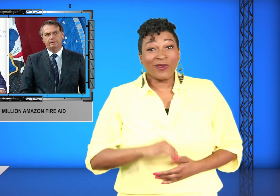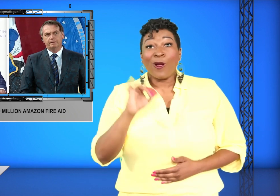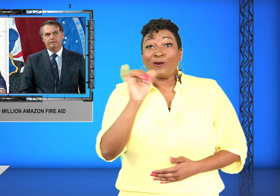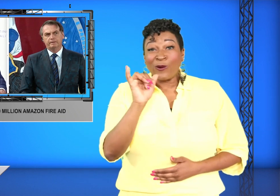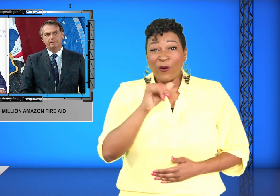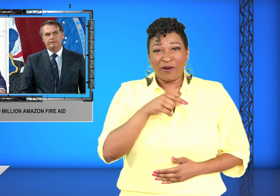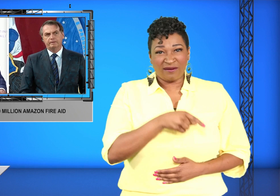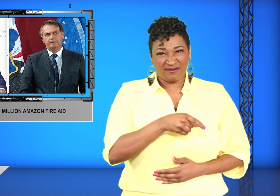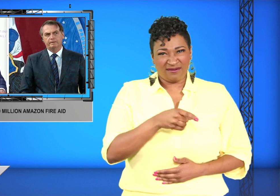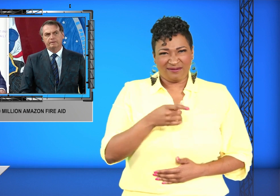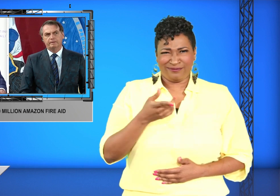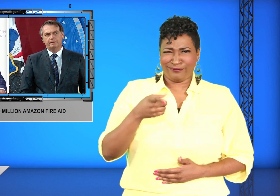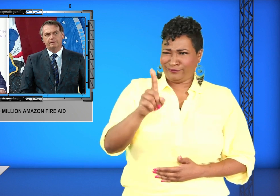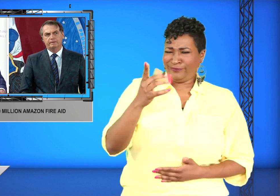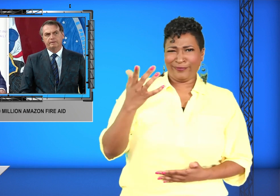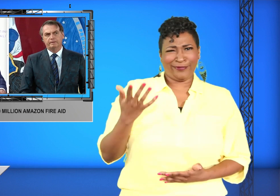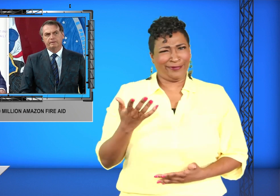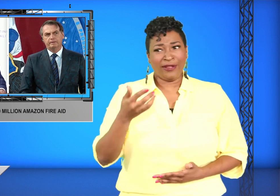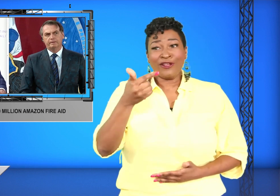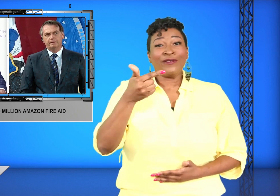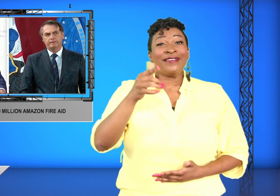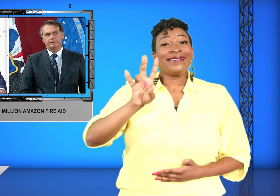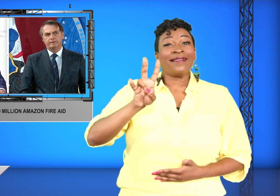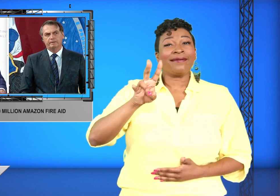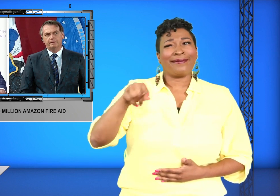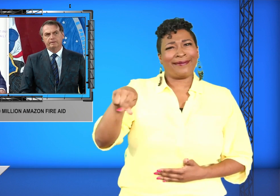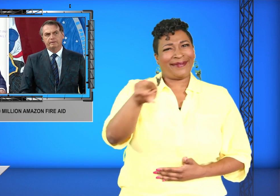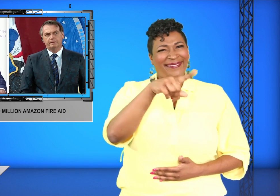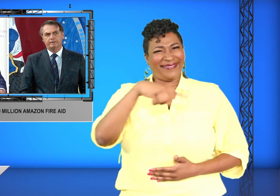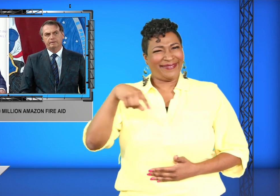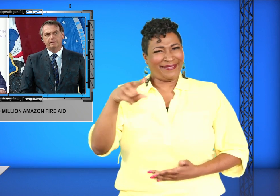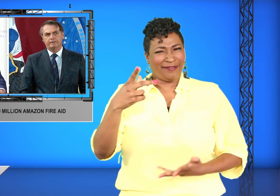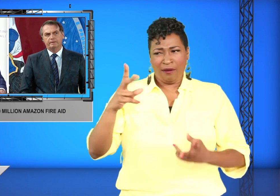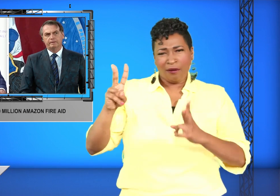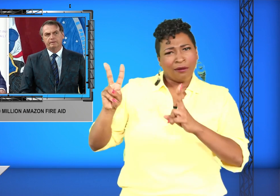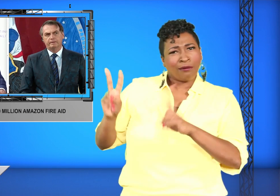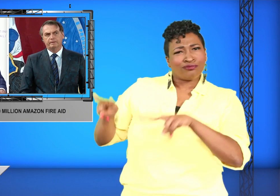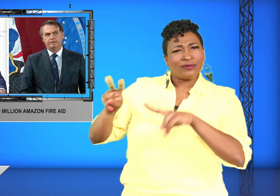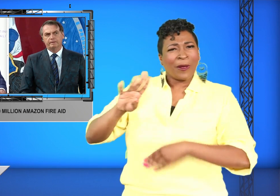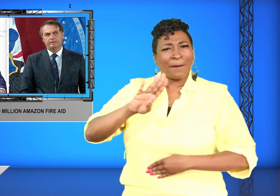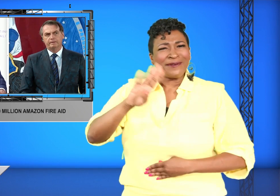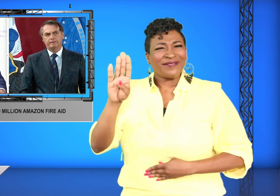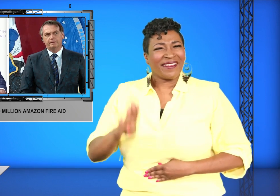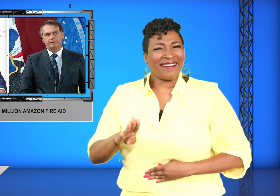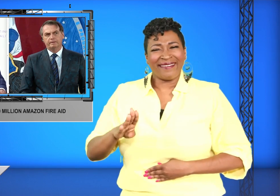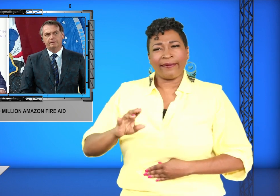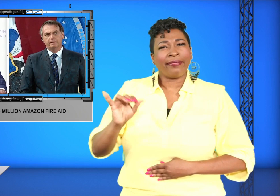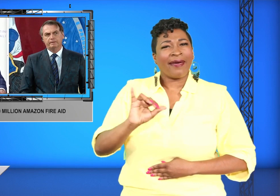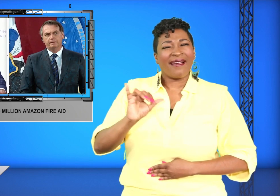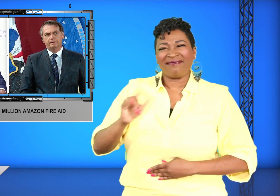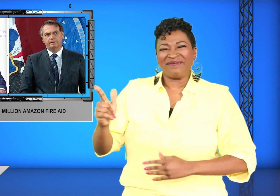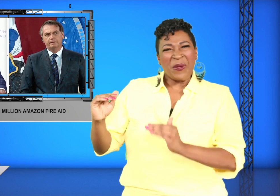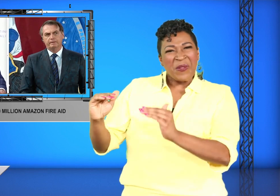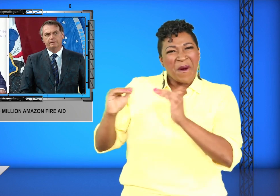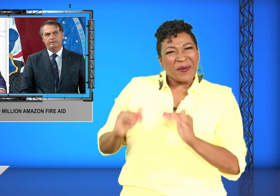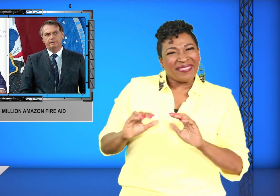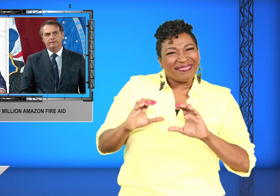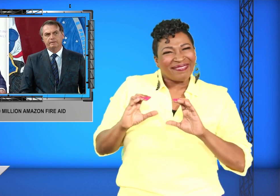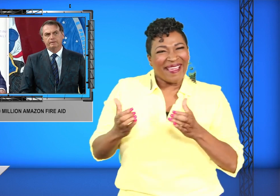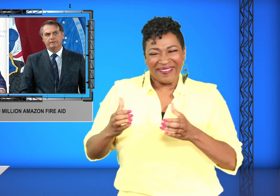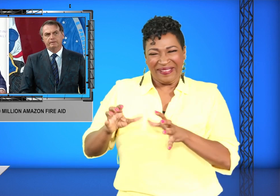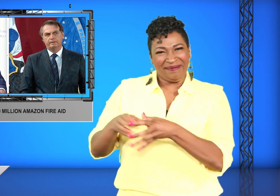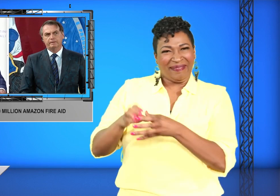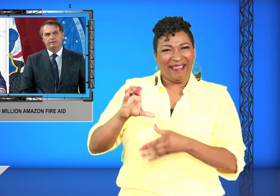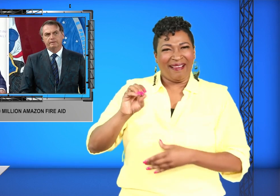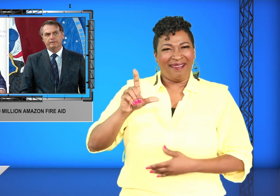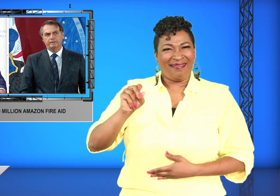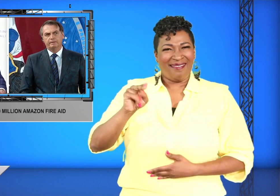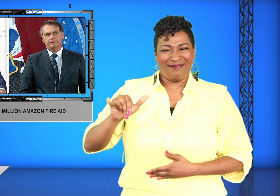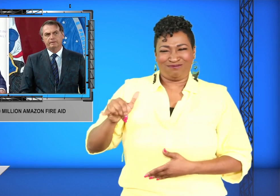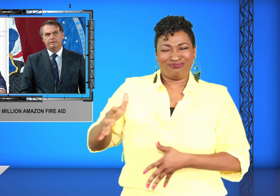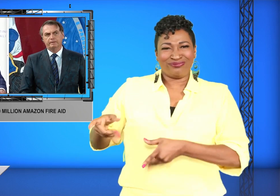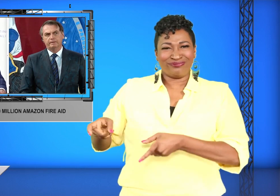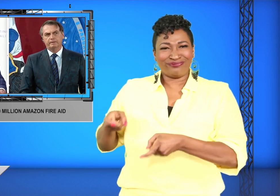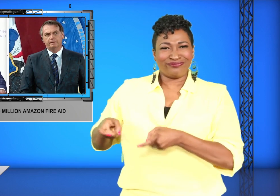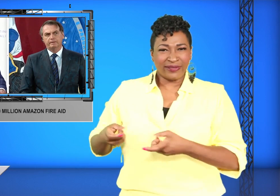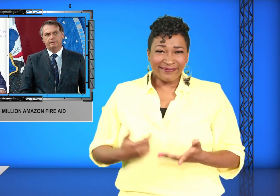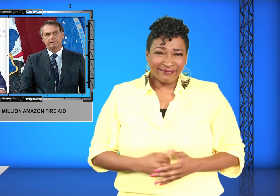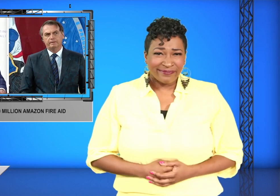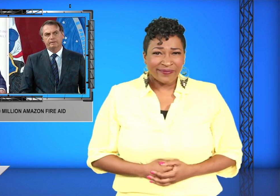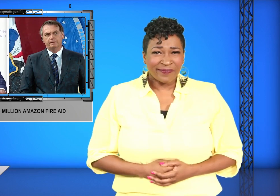He's also accusing the G7 of treating Brazil like a colony.